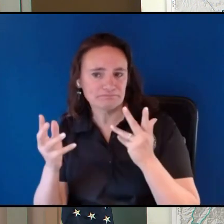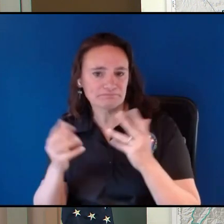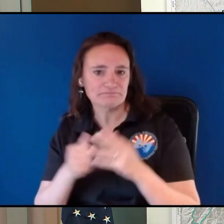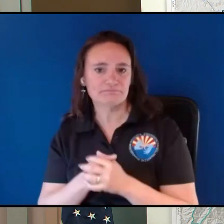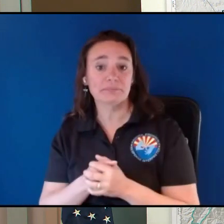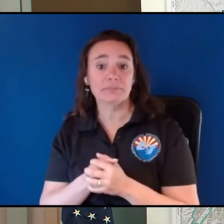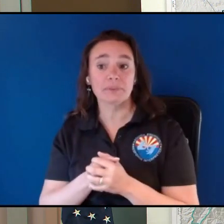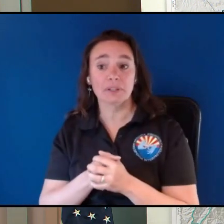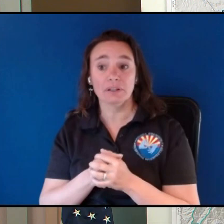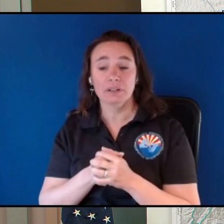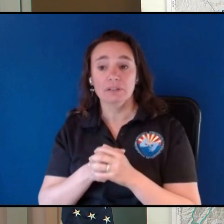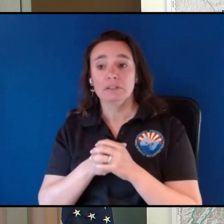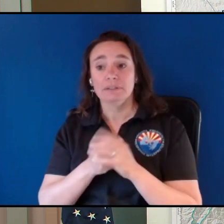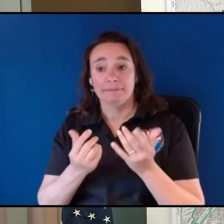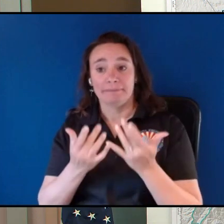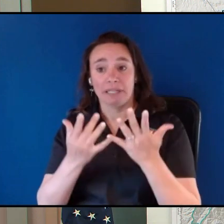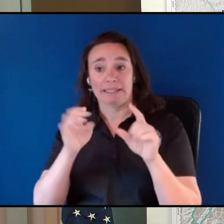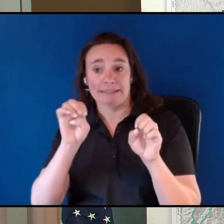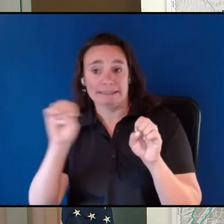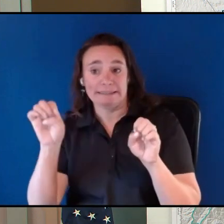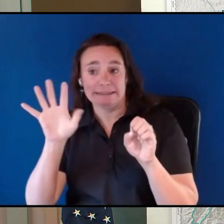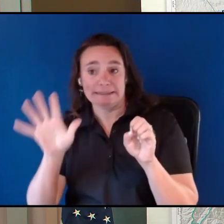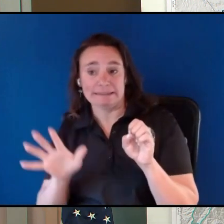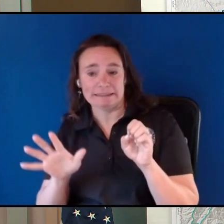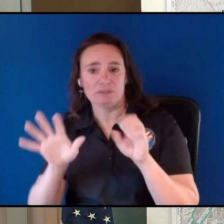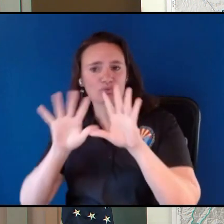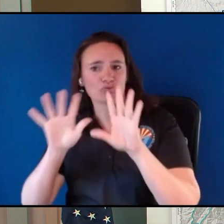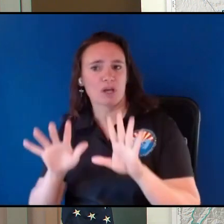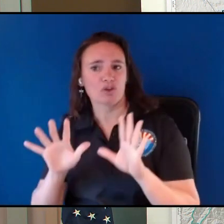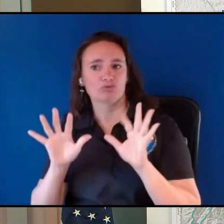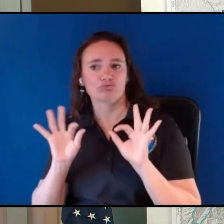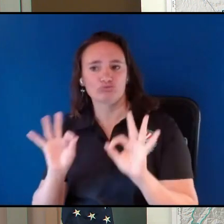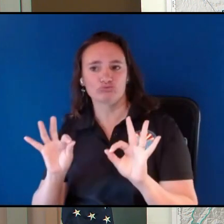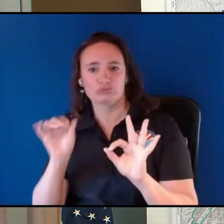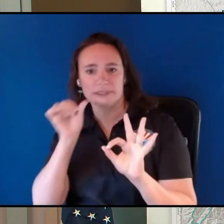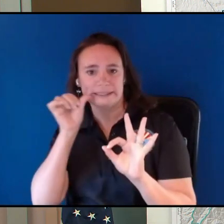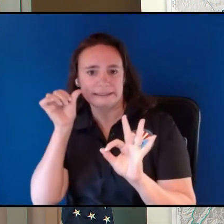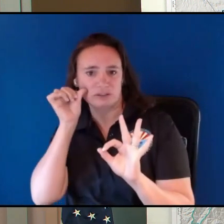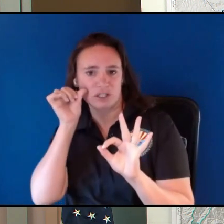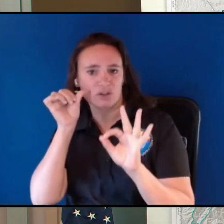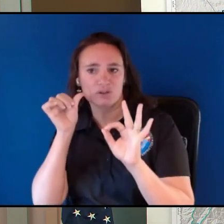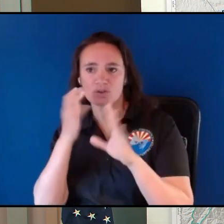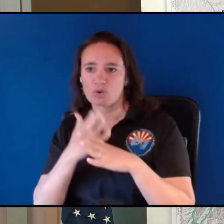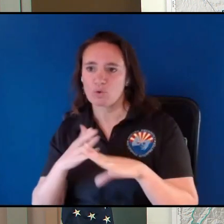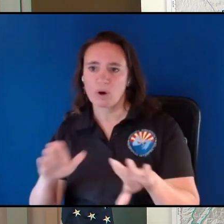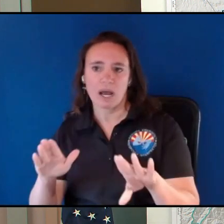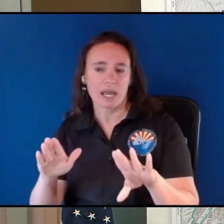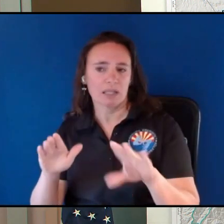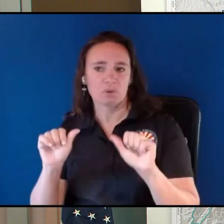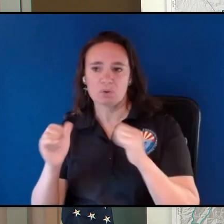favorable weather yesterday, things were very quiet. No call for service. Crews were still engaged